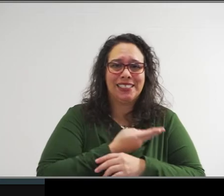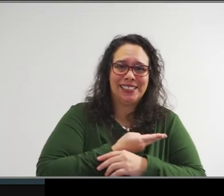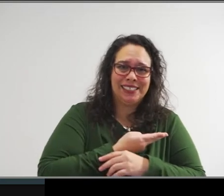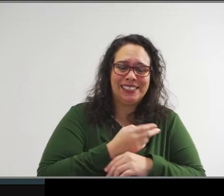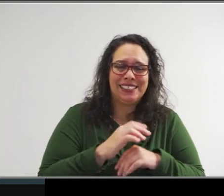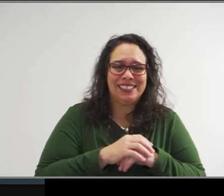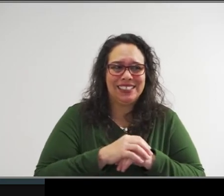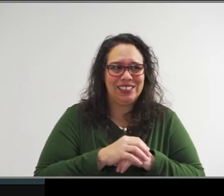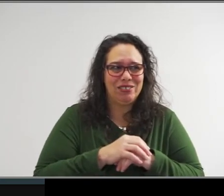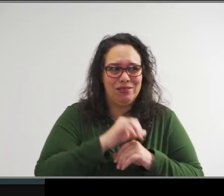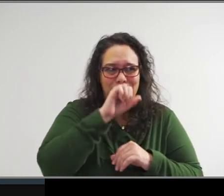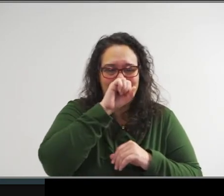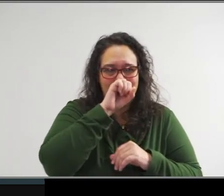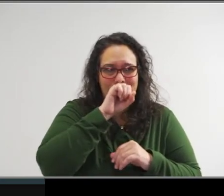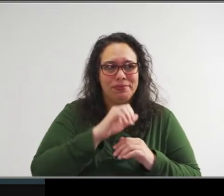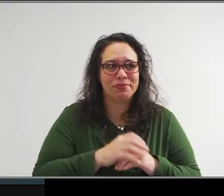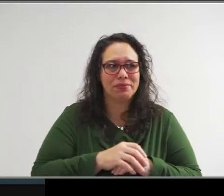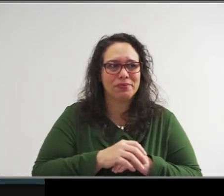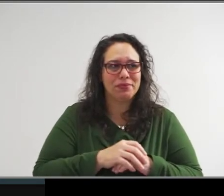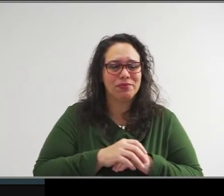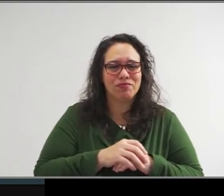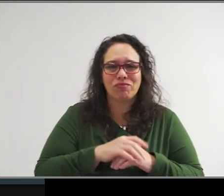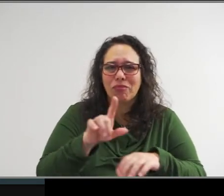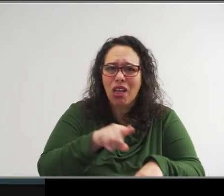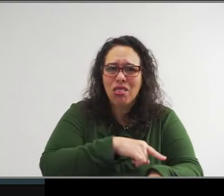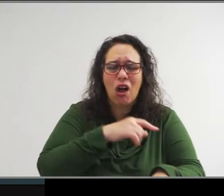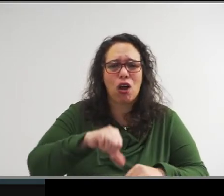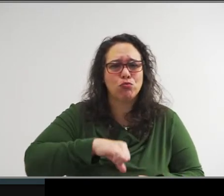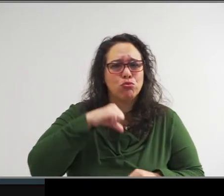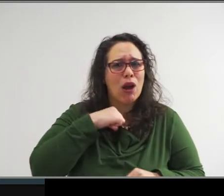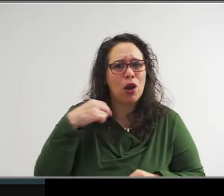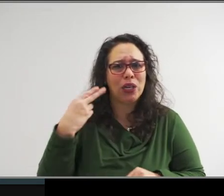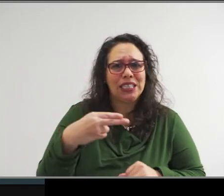and proud history of the district, along with a lot